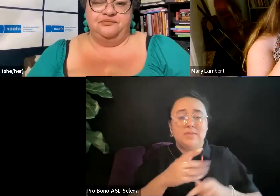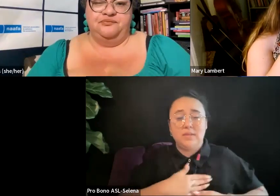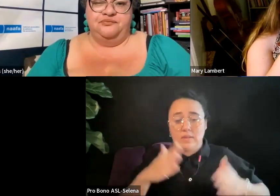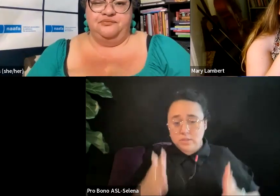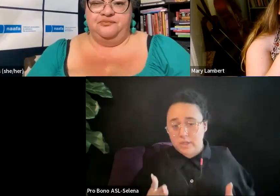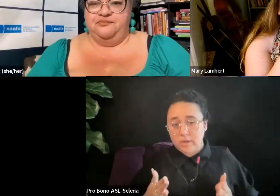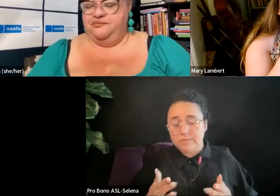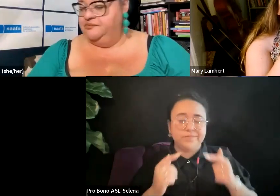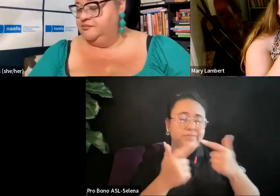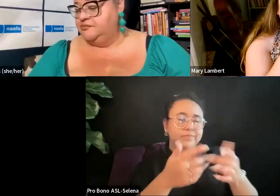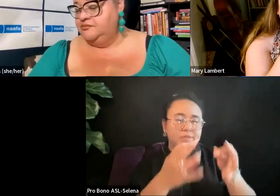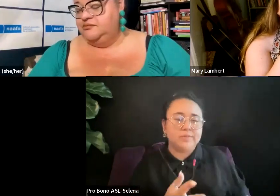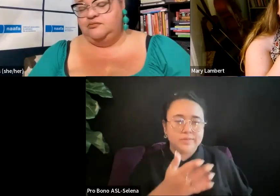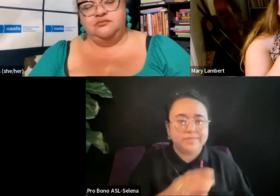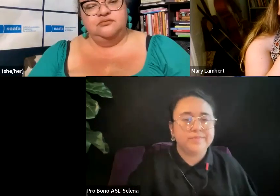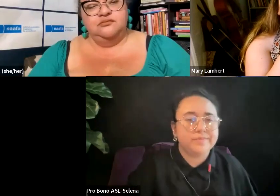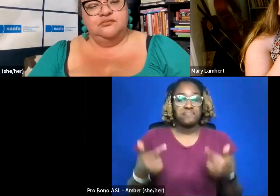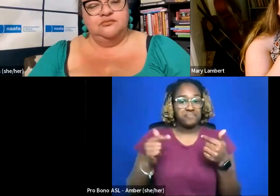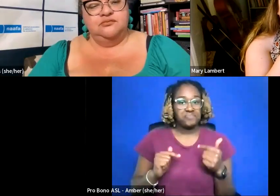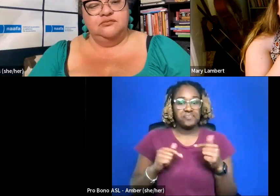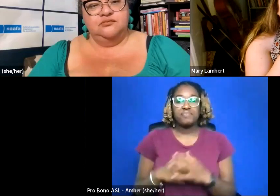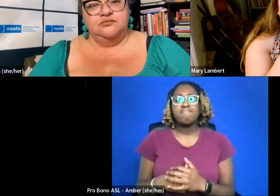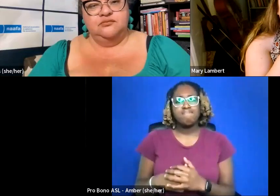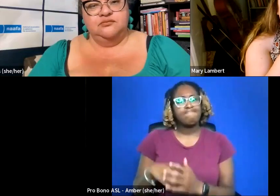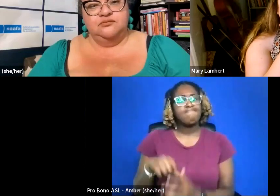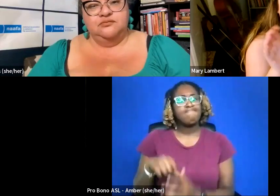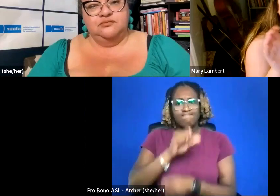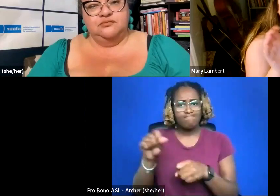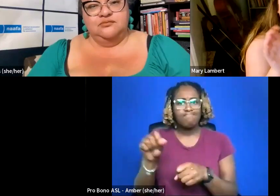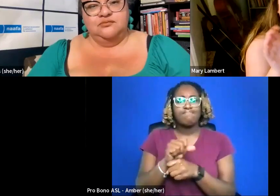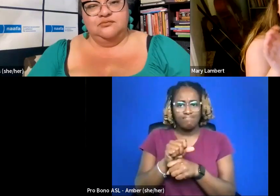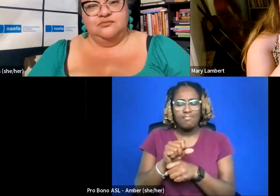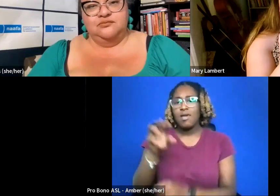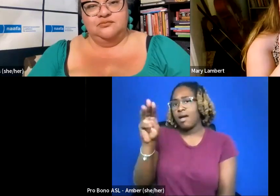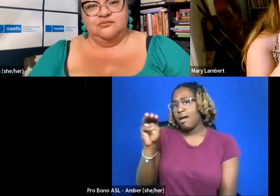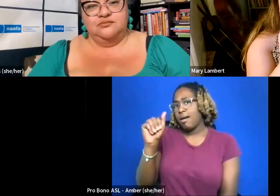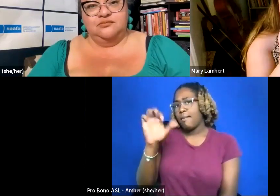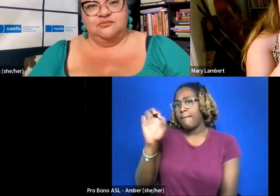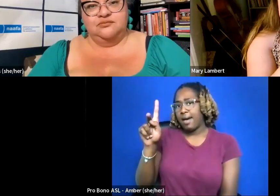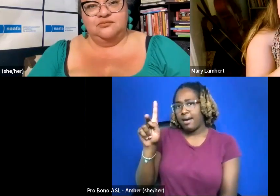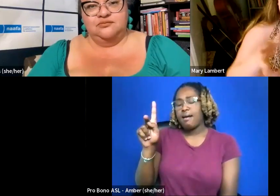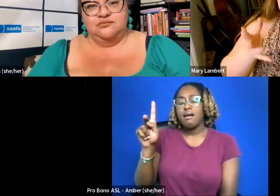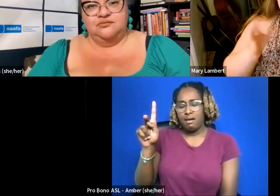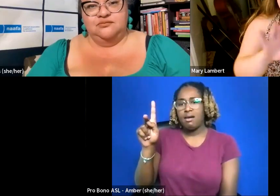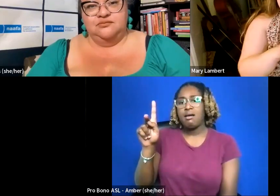Totally. Macklemore was pretty well known